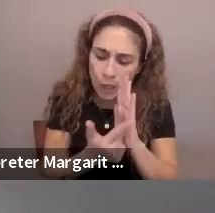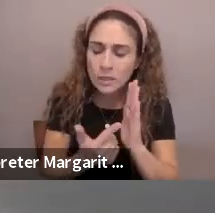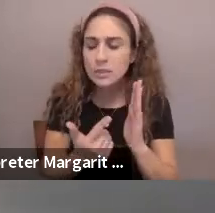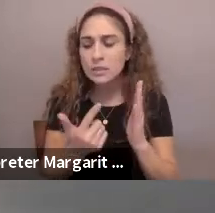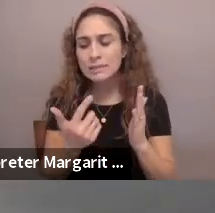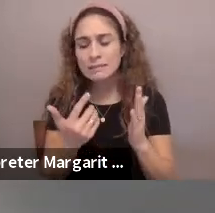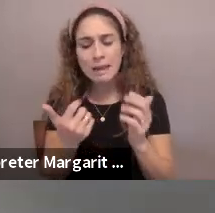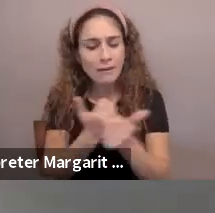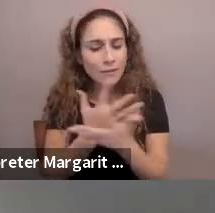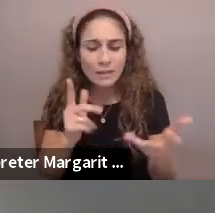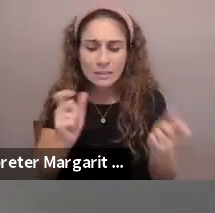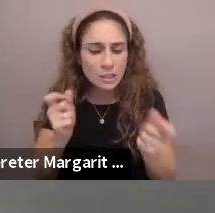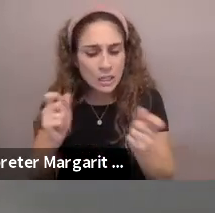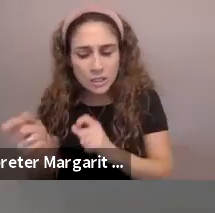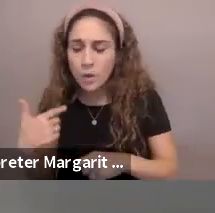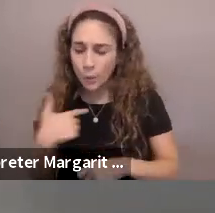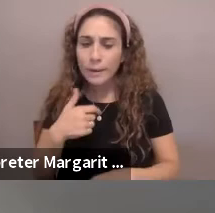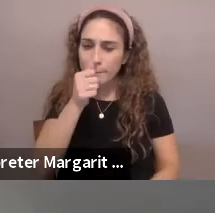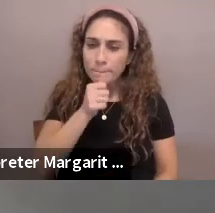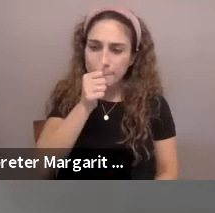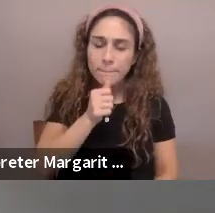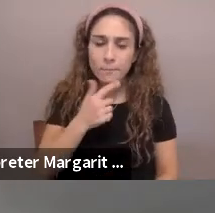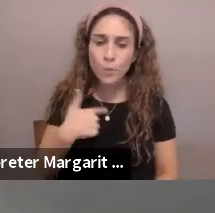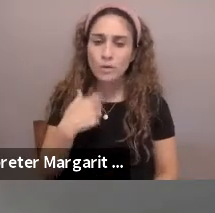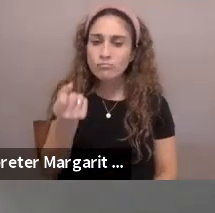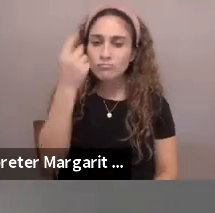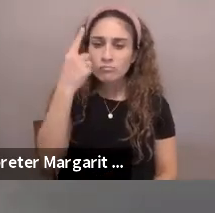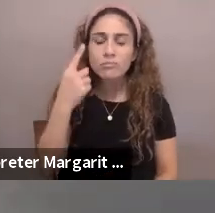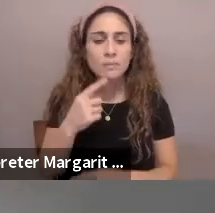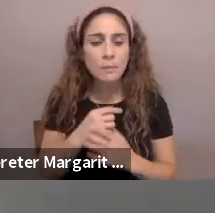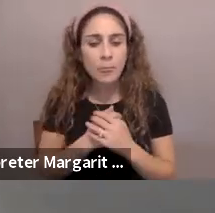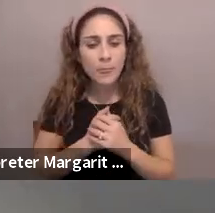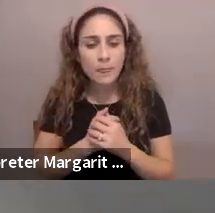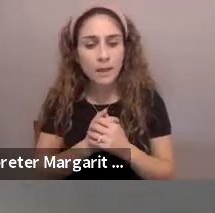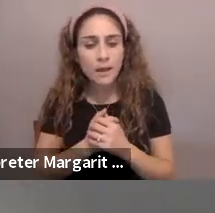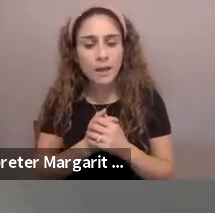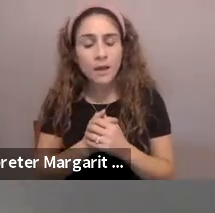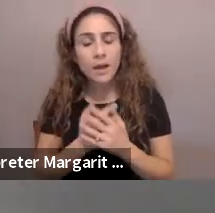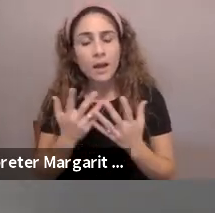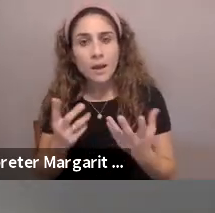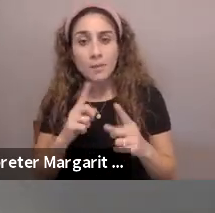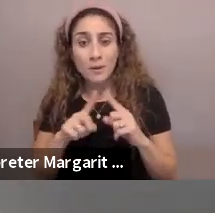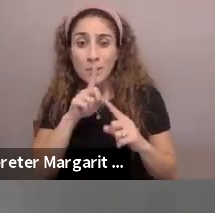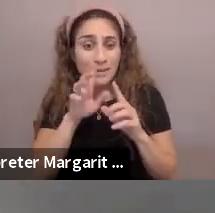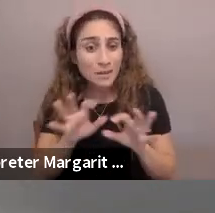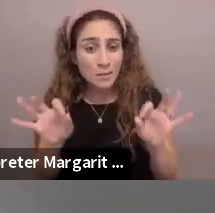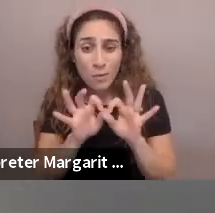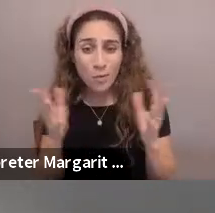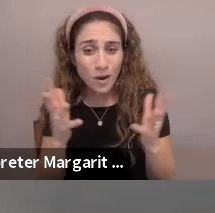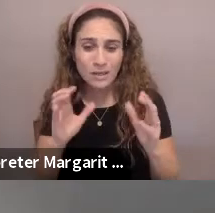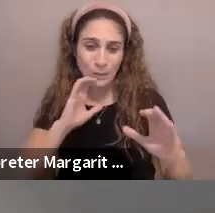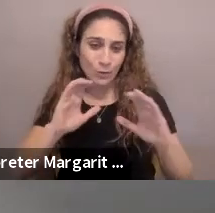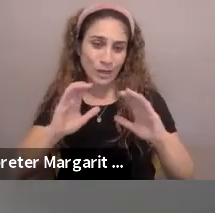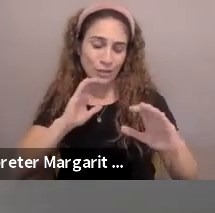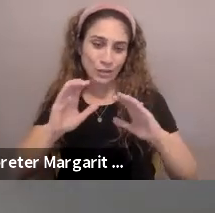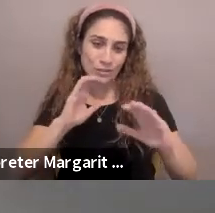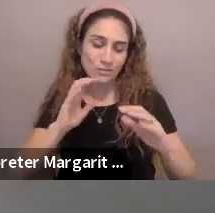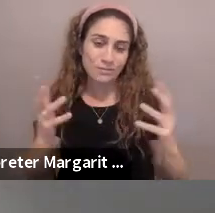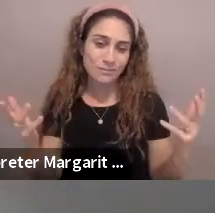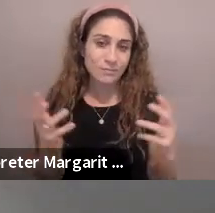You know we are we are understanding of that I would think I would like to say that communication is huge, especially with special needs parents